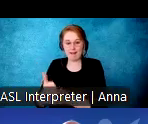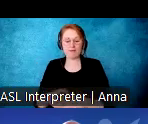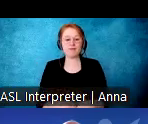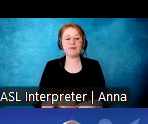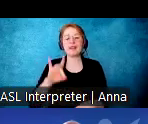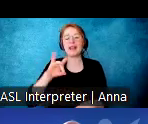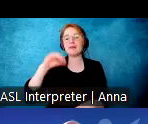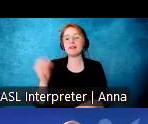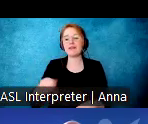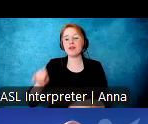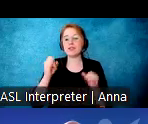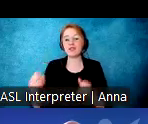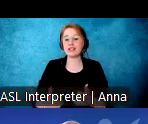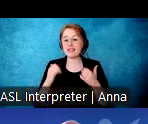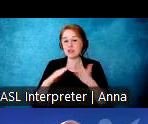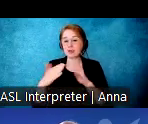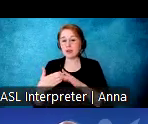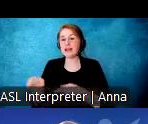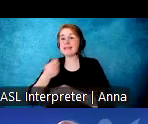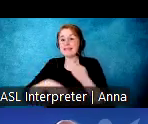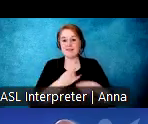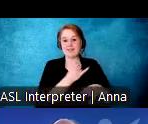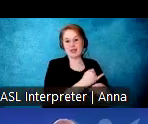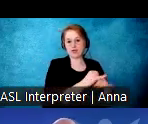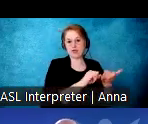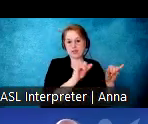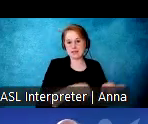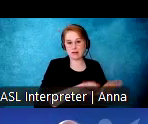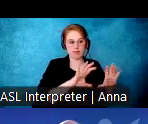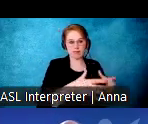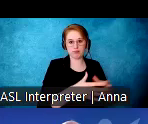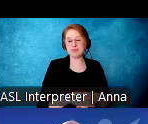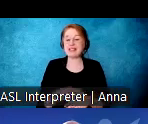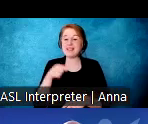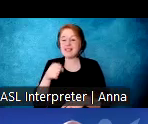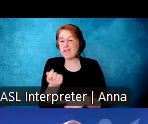in the community versus in an institutional setting. We are one of the few states in the nation